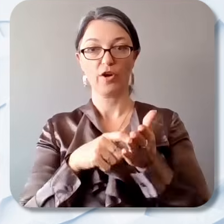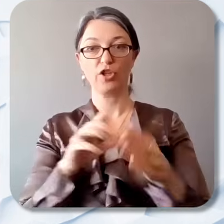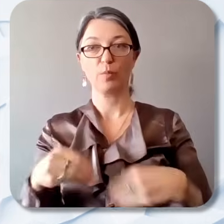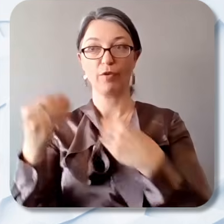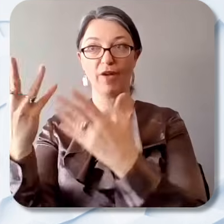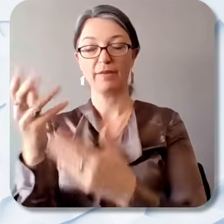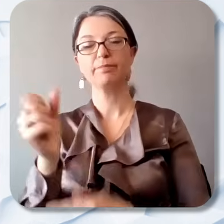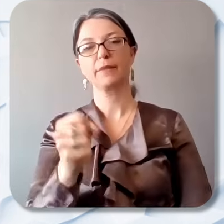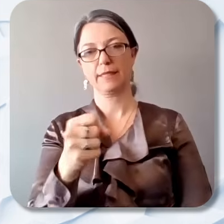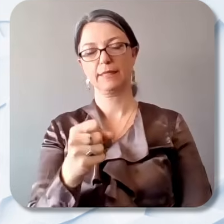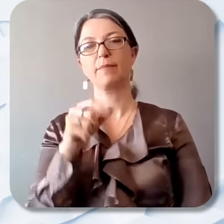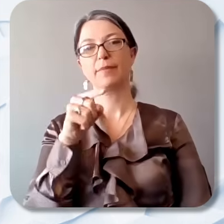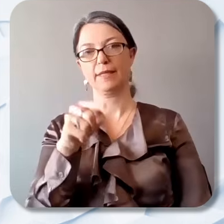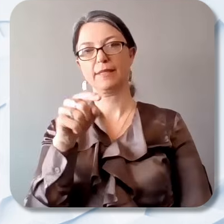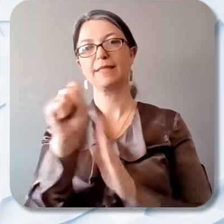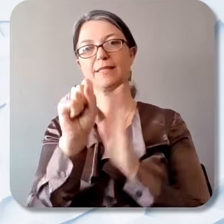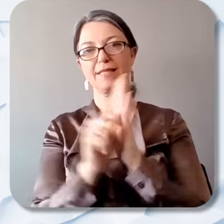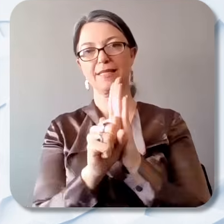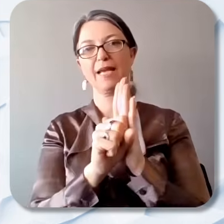Yes, this is a statewide data collection that we are required.